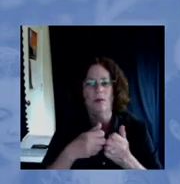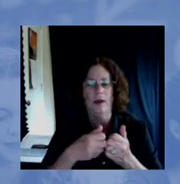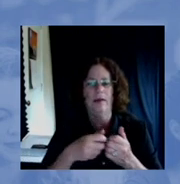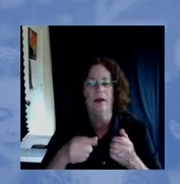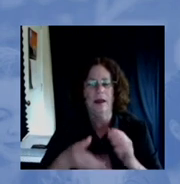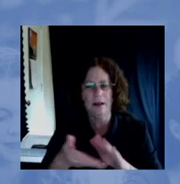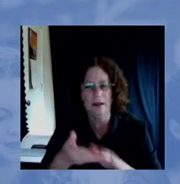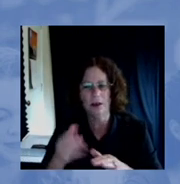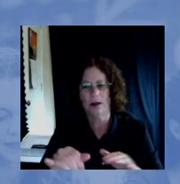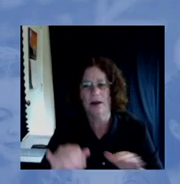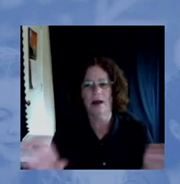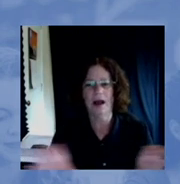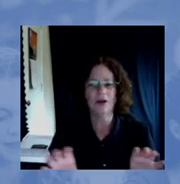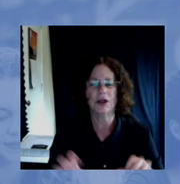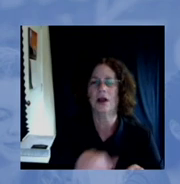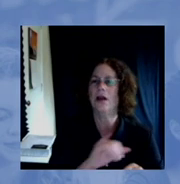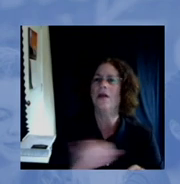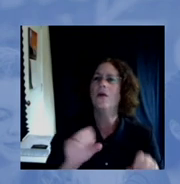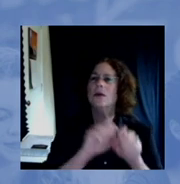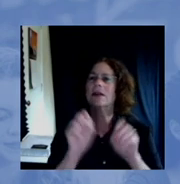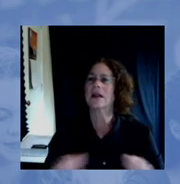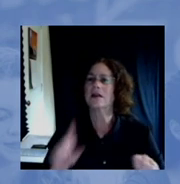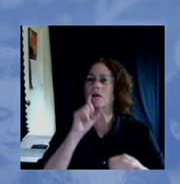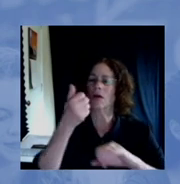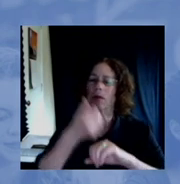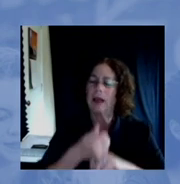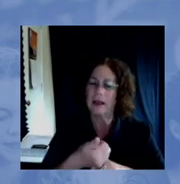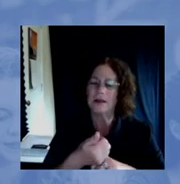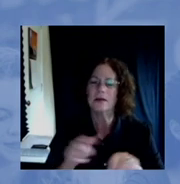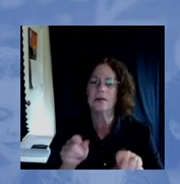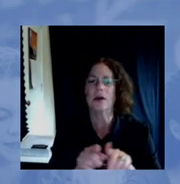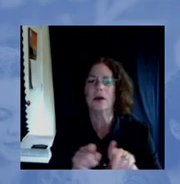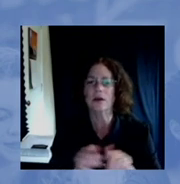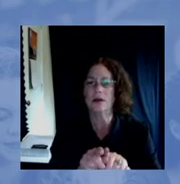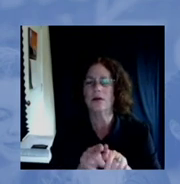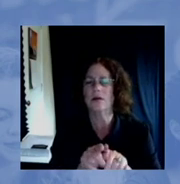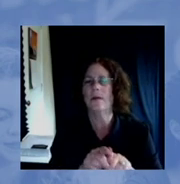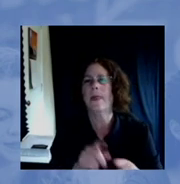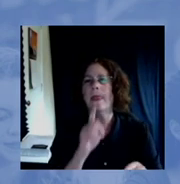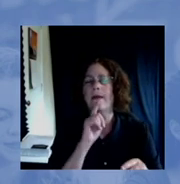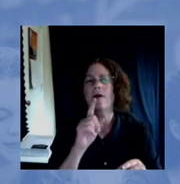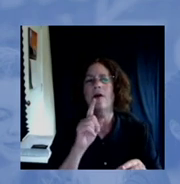THOSE SYSTEMS ARE IN PLACE. WE ALSO ARE CREATING ENGAGEMENT, IT'S IMPORTANT